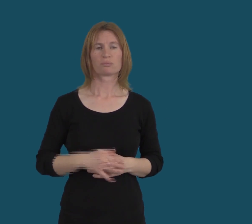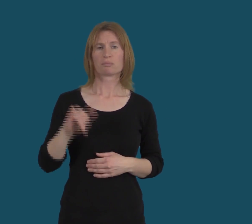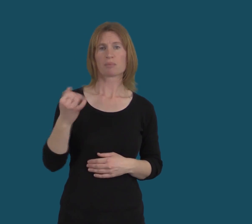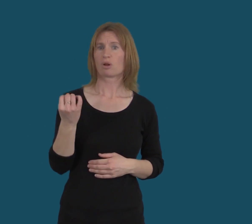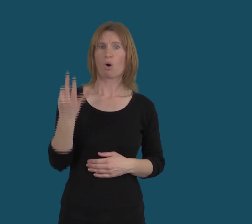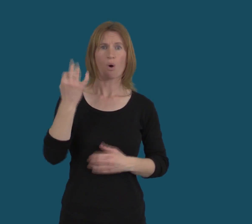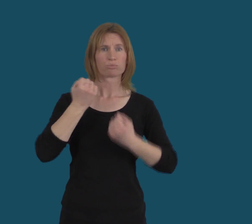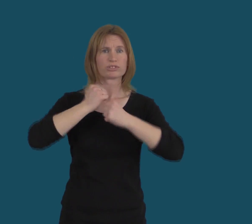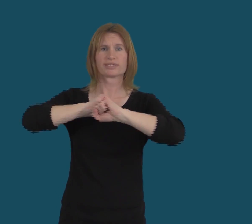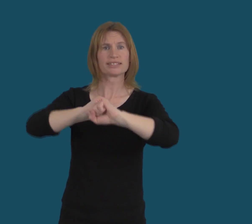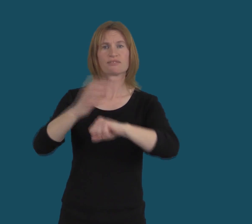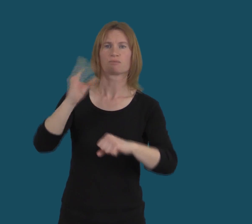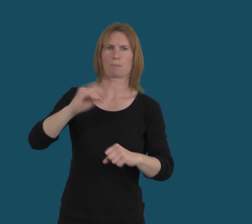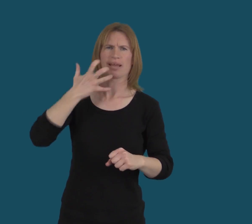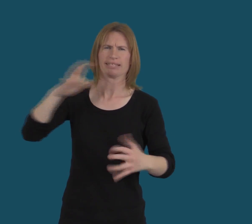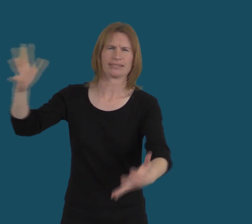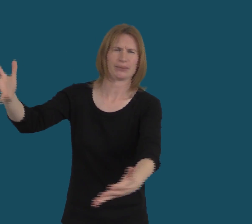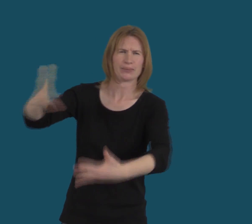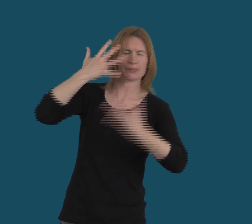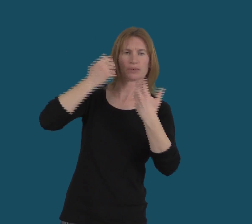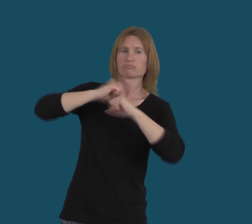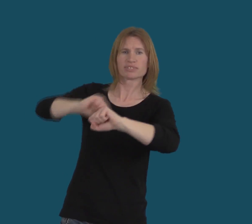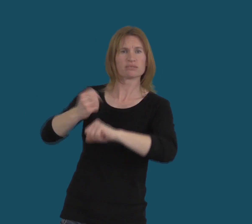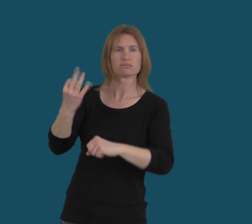Your Neighbourhood Safer Place may not offer any protection from radiant heat.